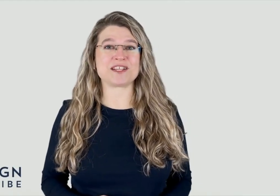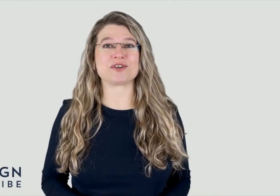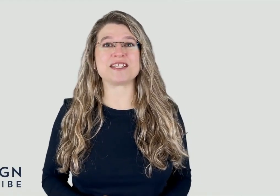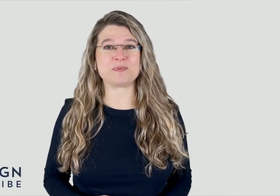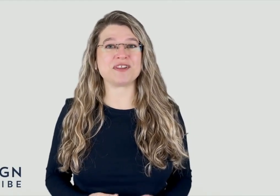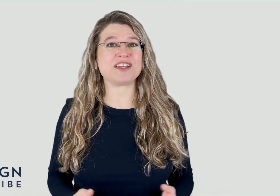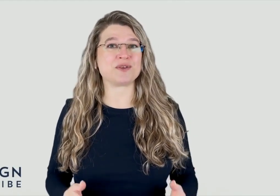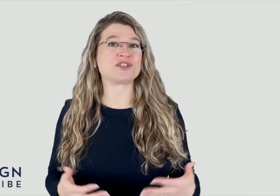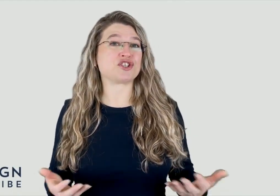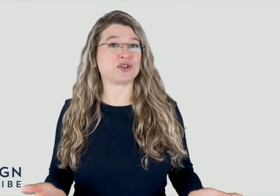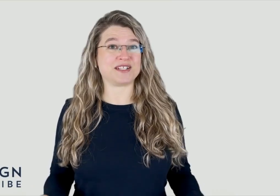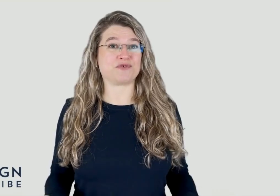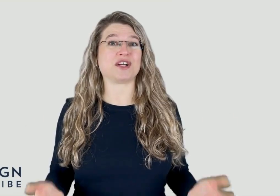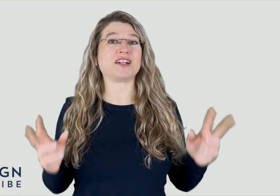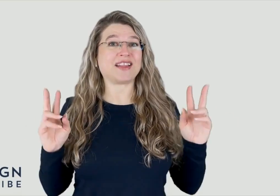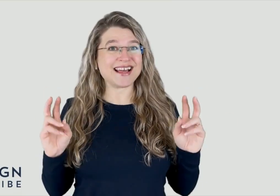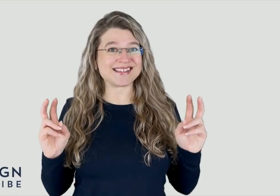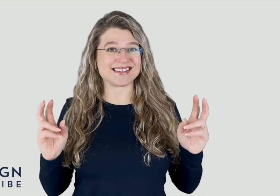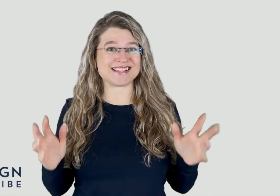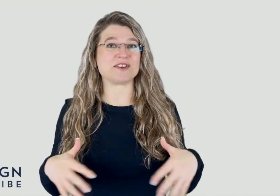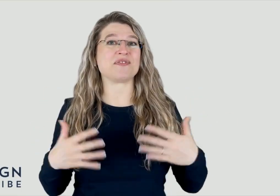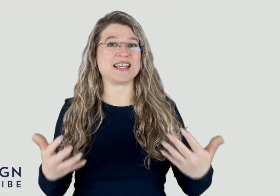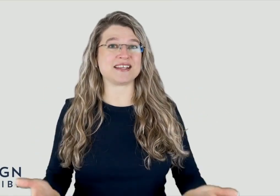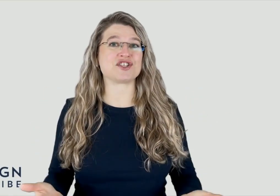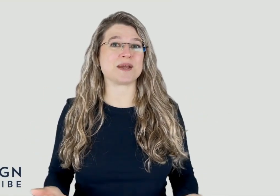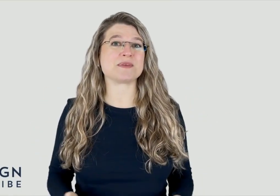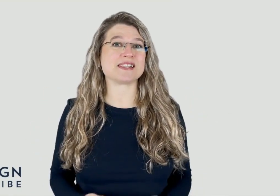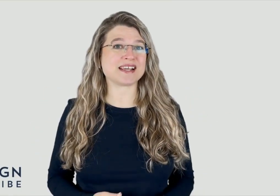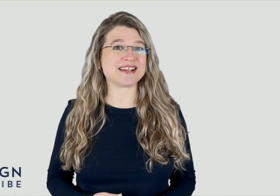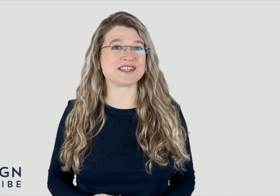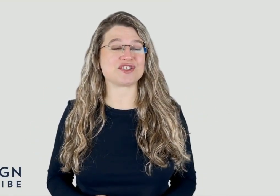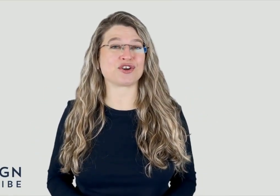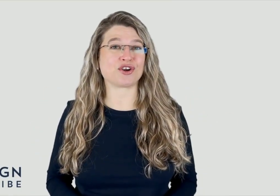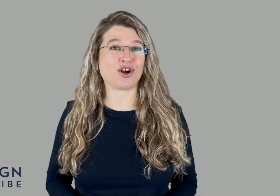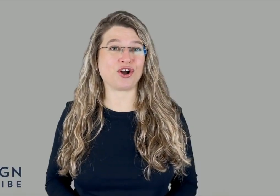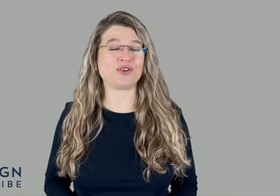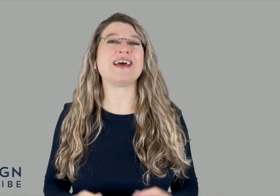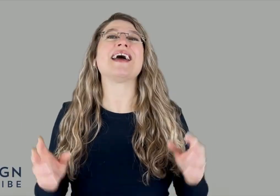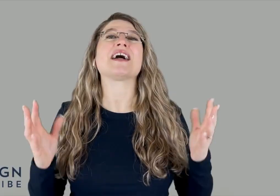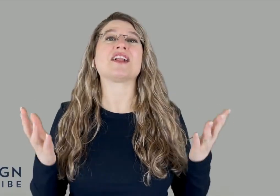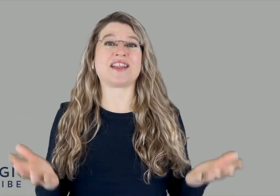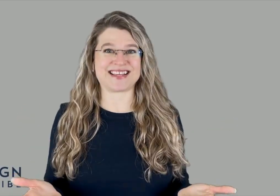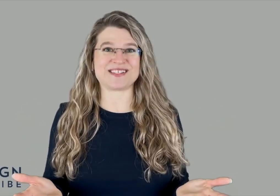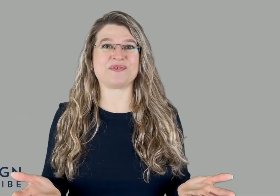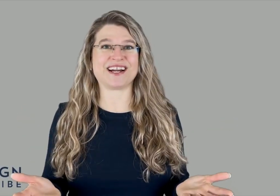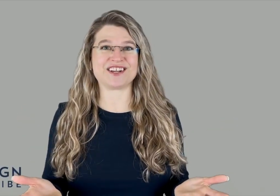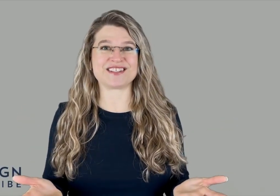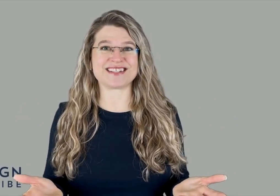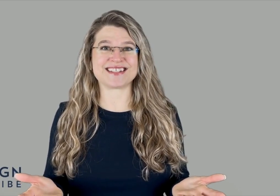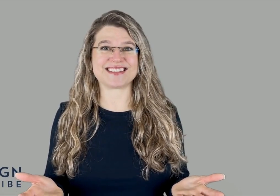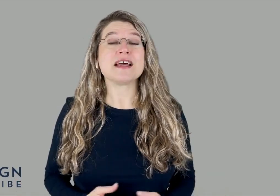are typically used to show different classes of things, shapes, and sizes are called classifiers.